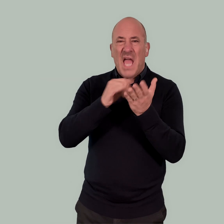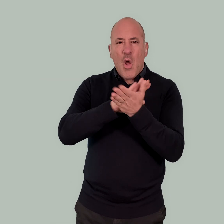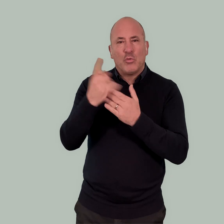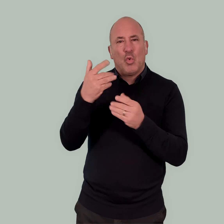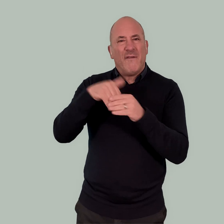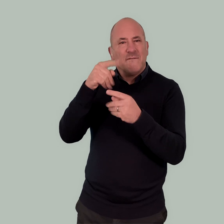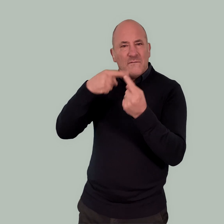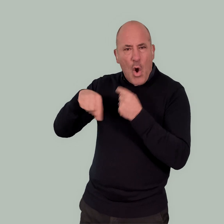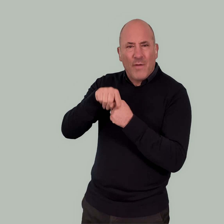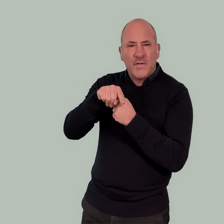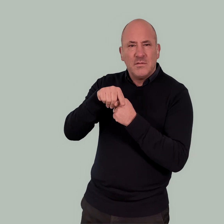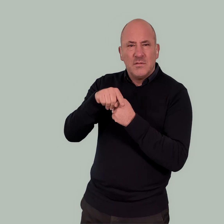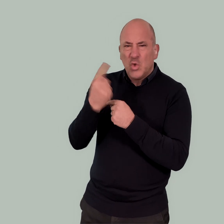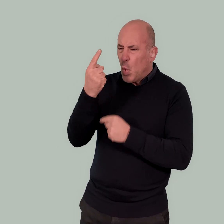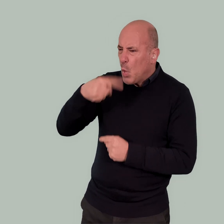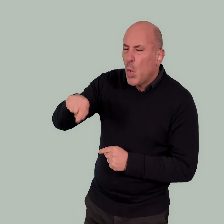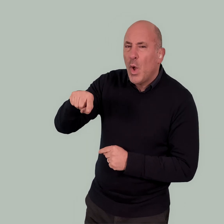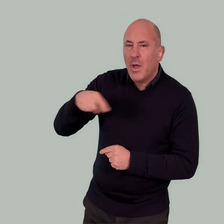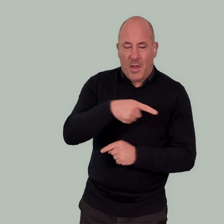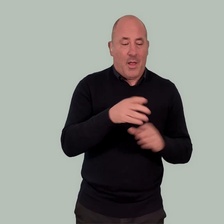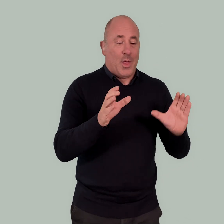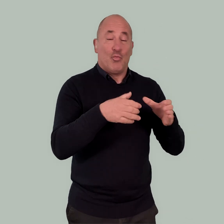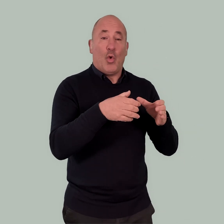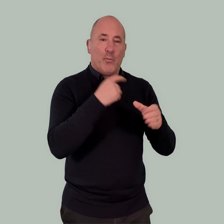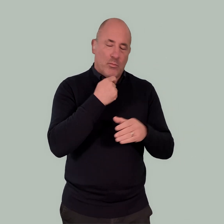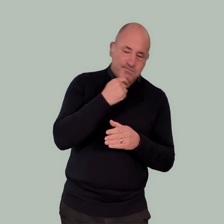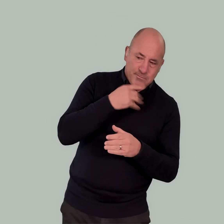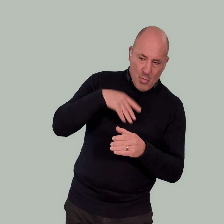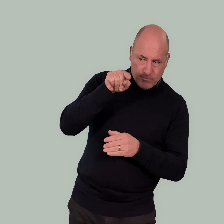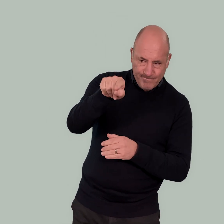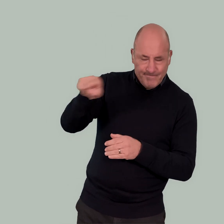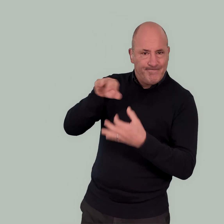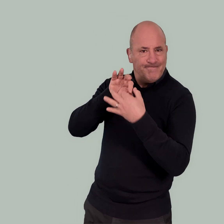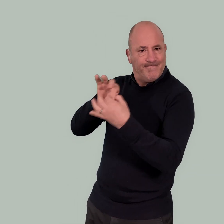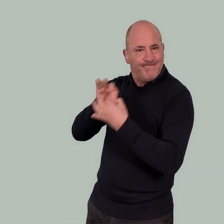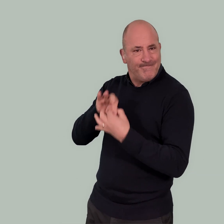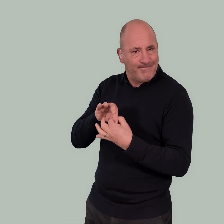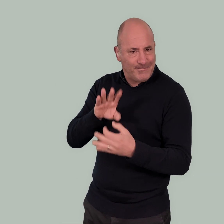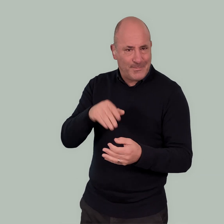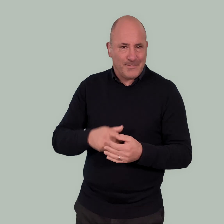with stakeholders which will be determined by the steering group.